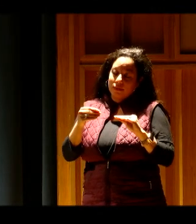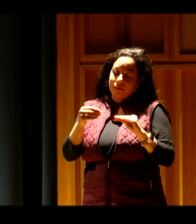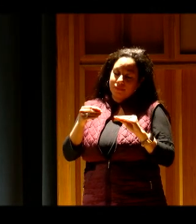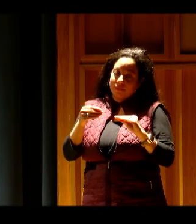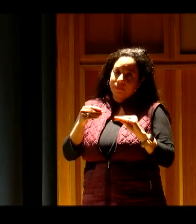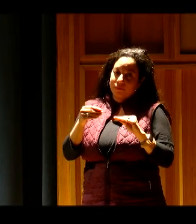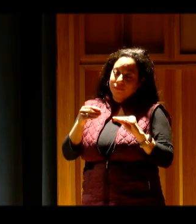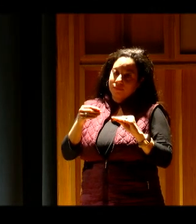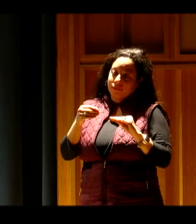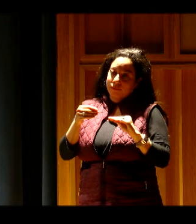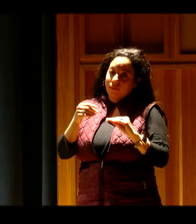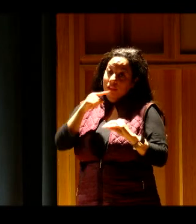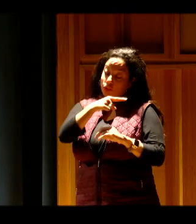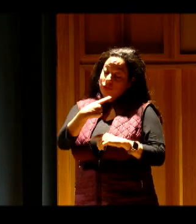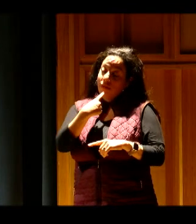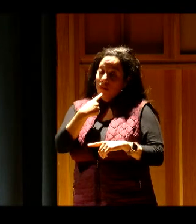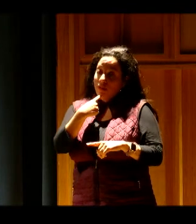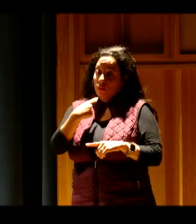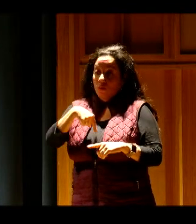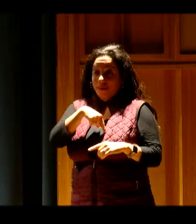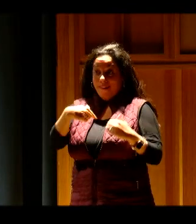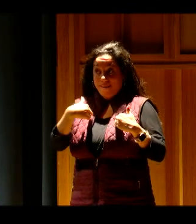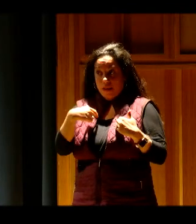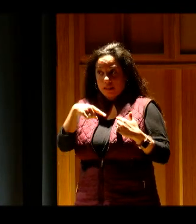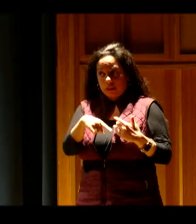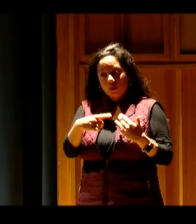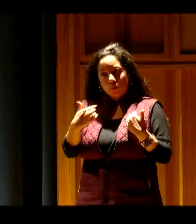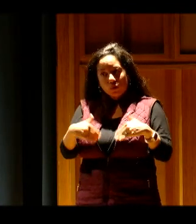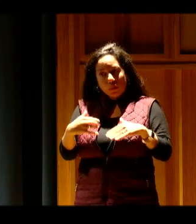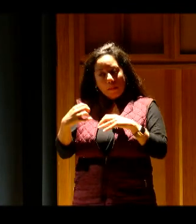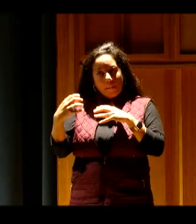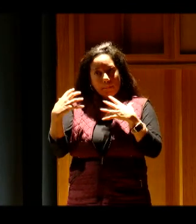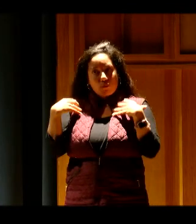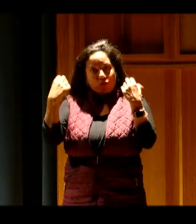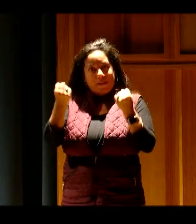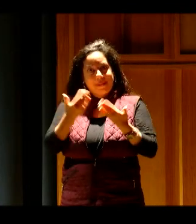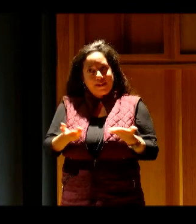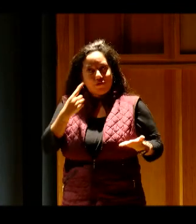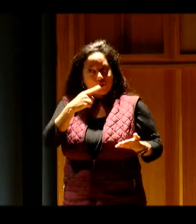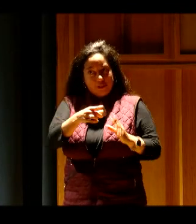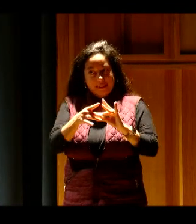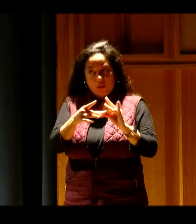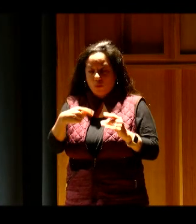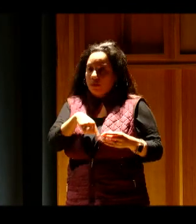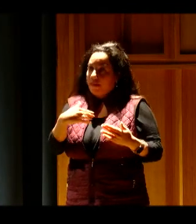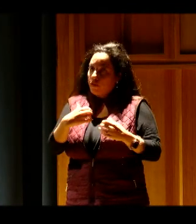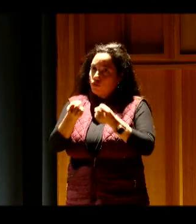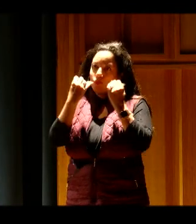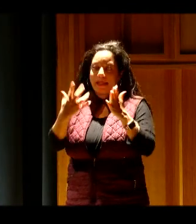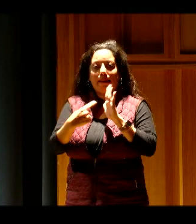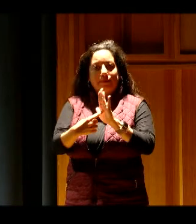she said we have, and this is a brave thing for her to say, she said we have too many exhibitions, too many acquisitions,